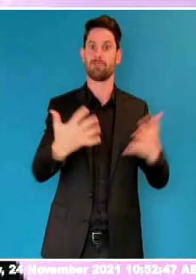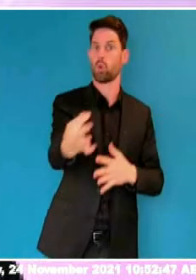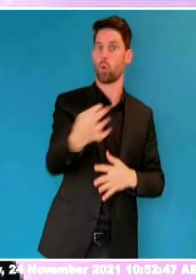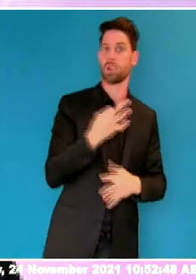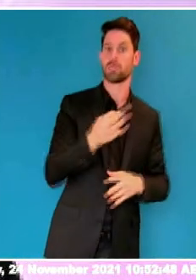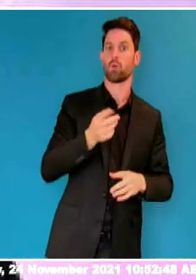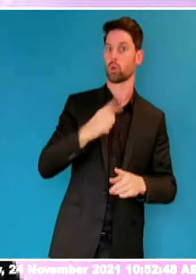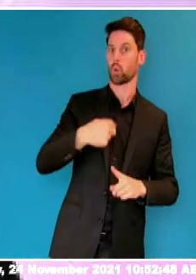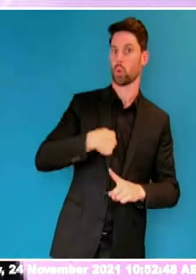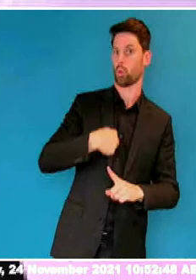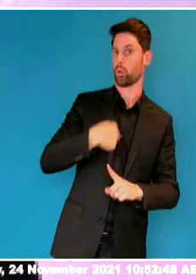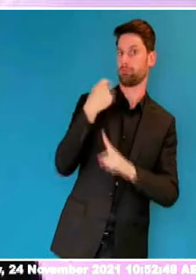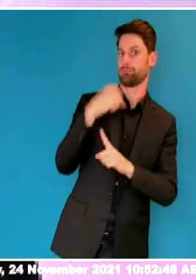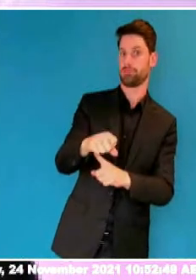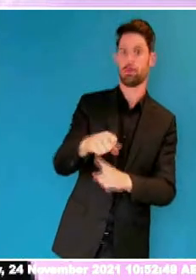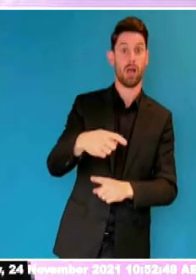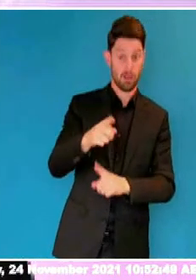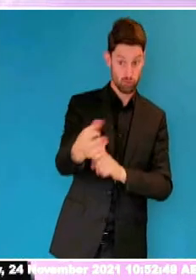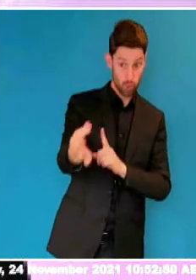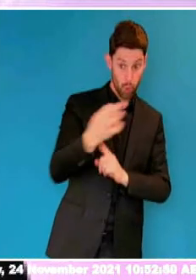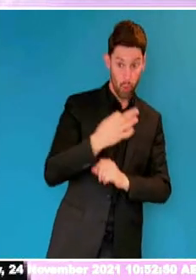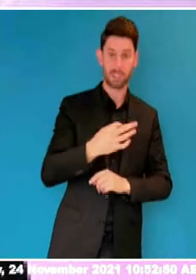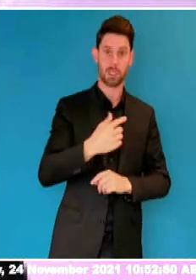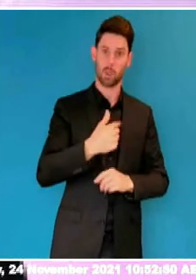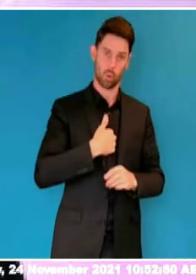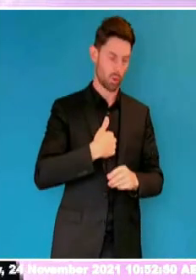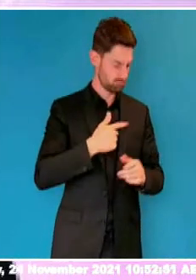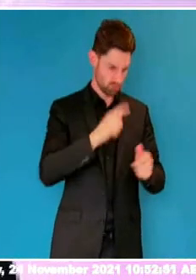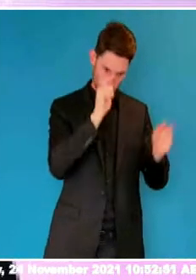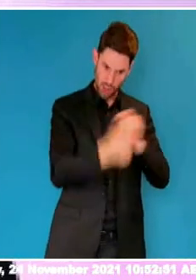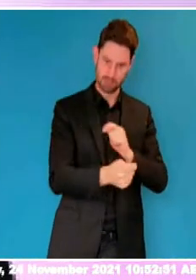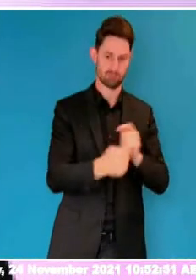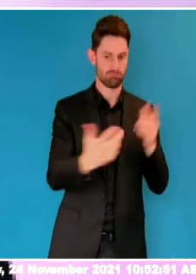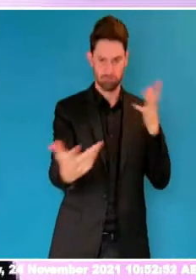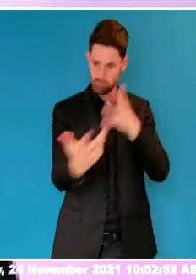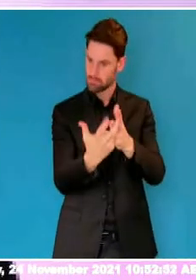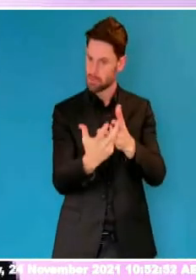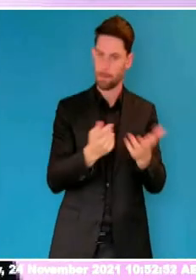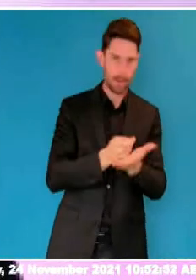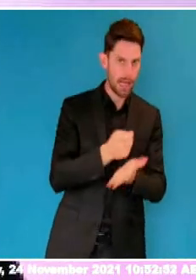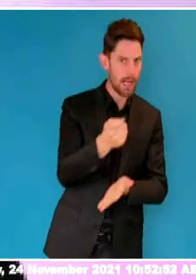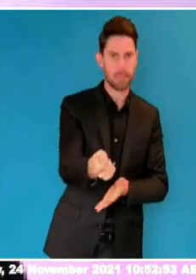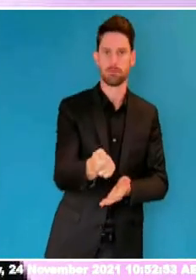provided adjustments and paid for those wherever they've been requested with the information that's recorded.